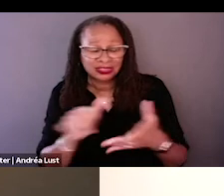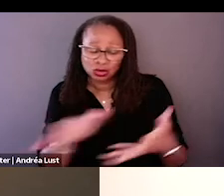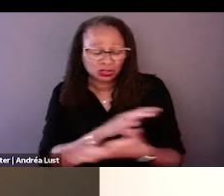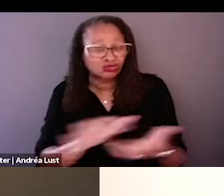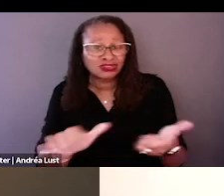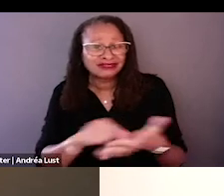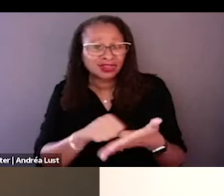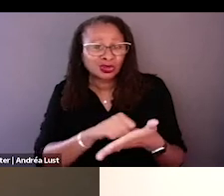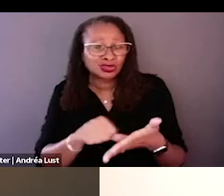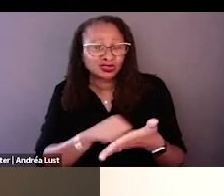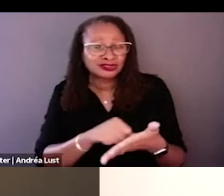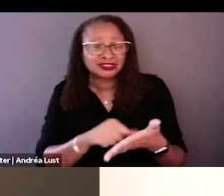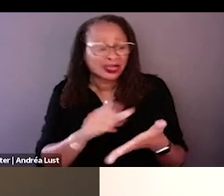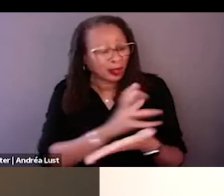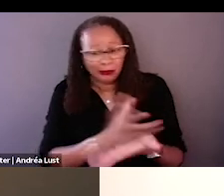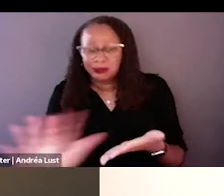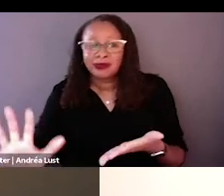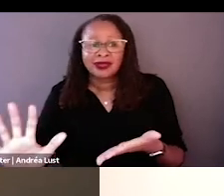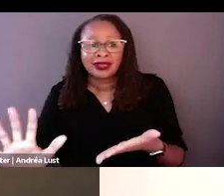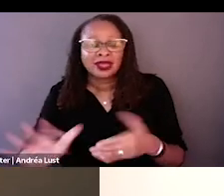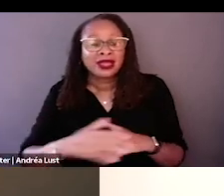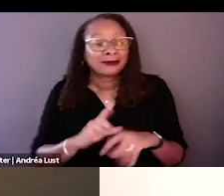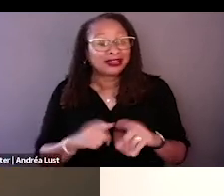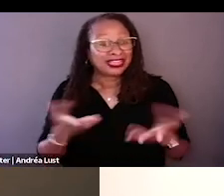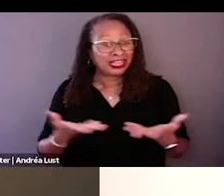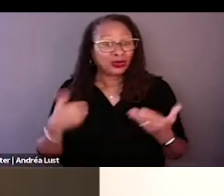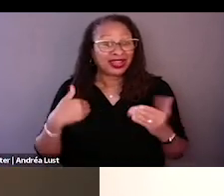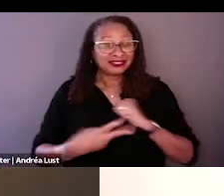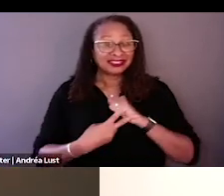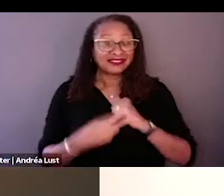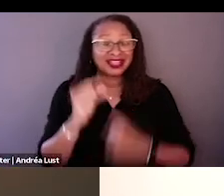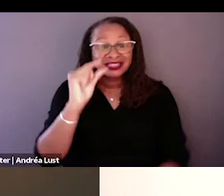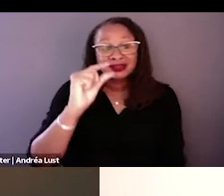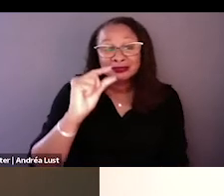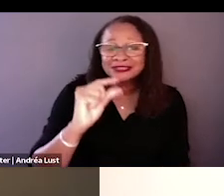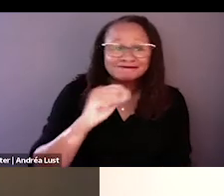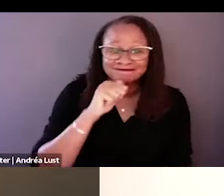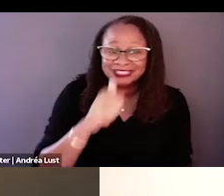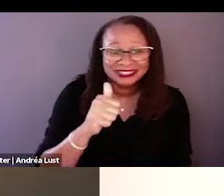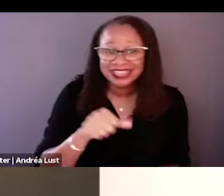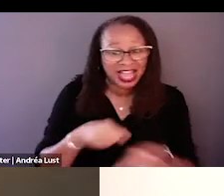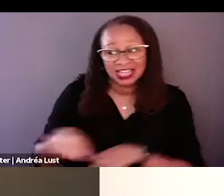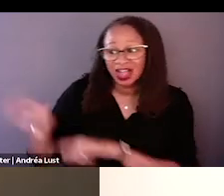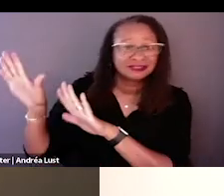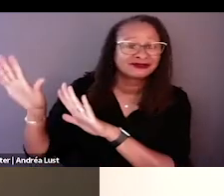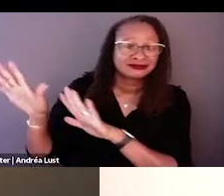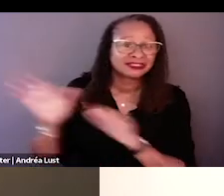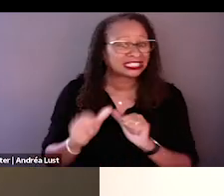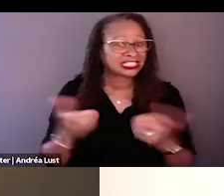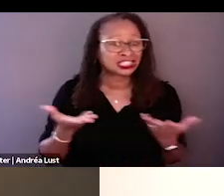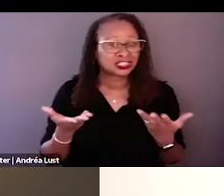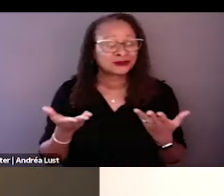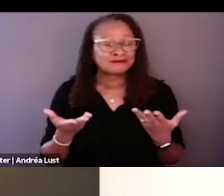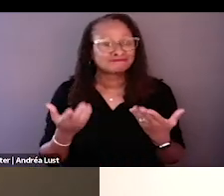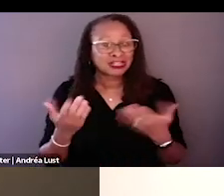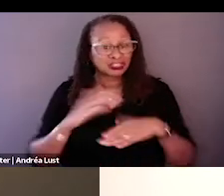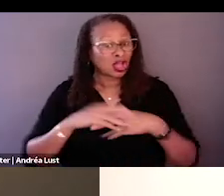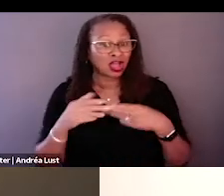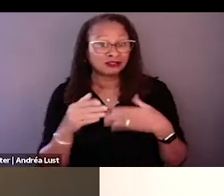You are essentially looking -- you lucked out in the sense of finding this one survivor who was